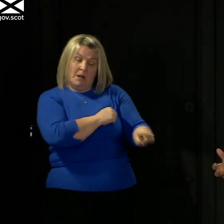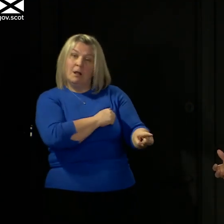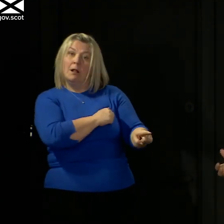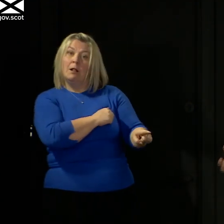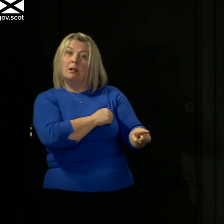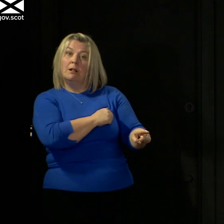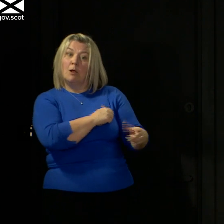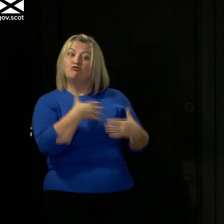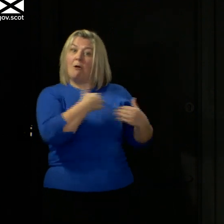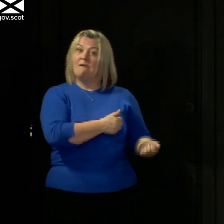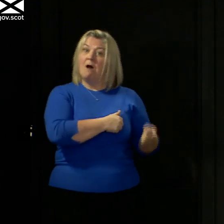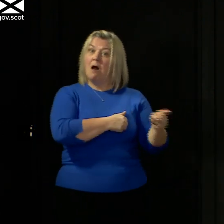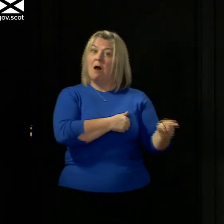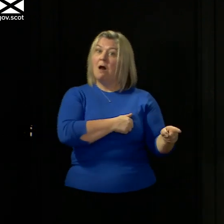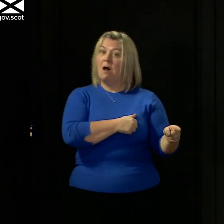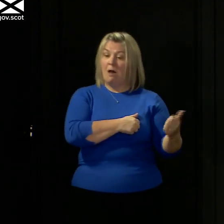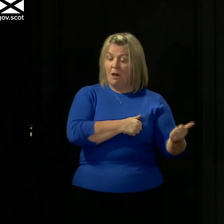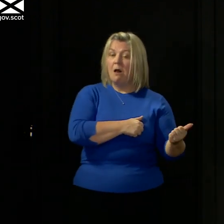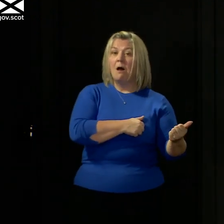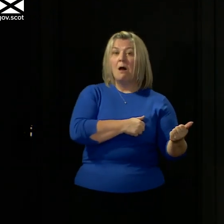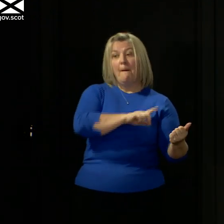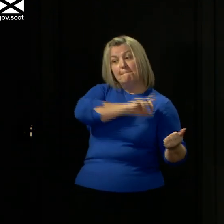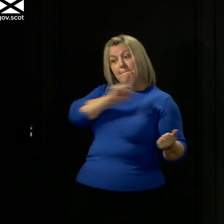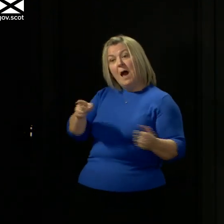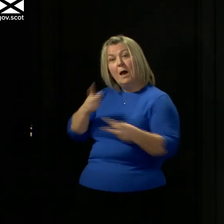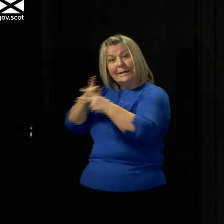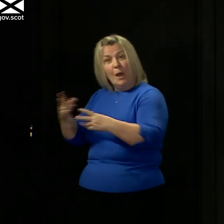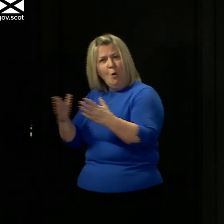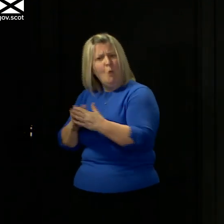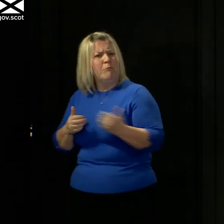to be but all of that guidance around isolation and infection prevention and